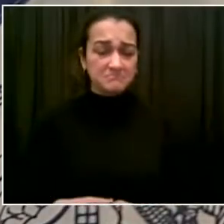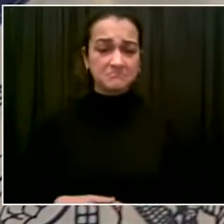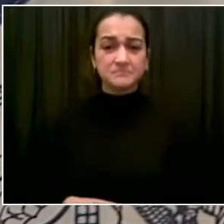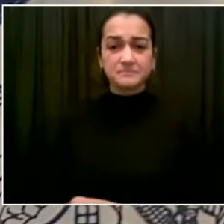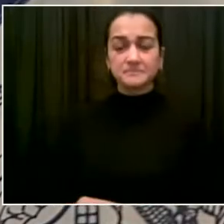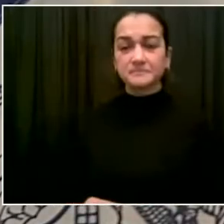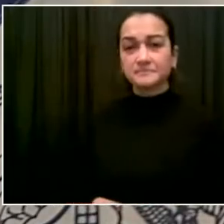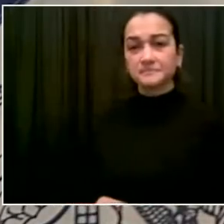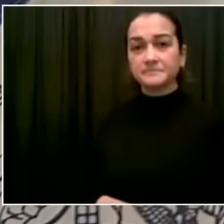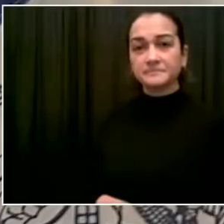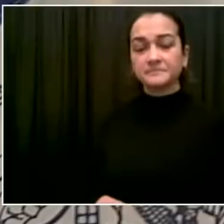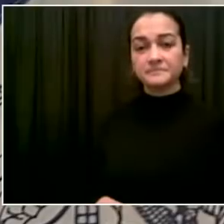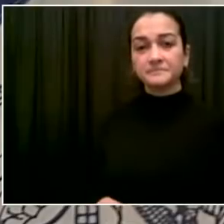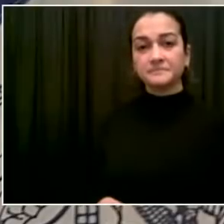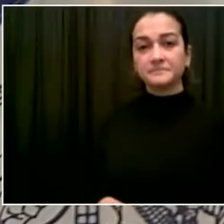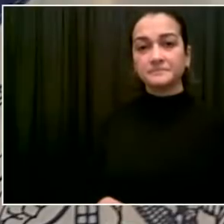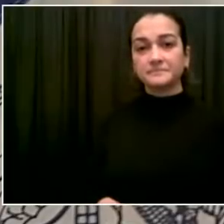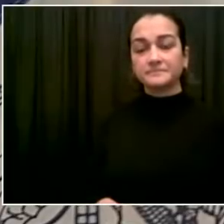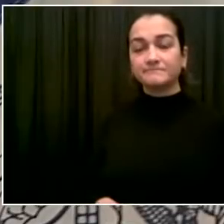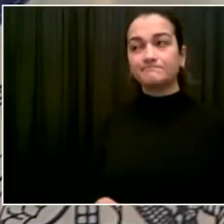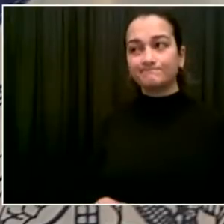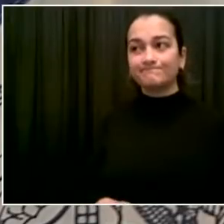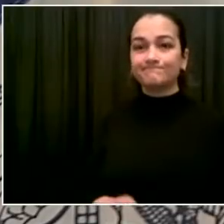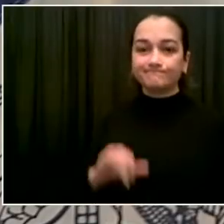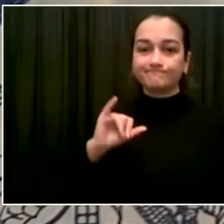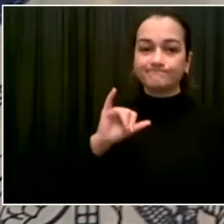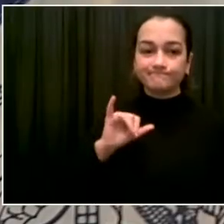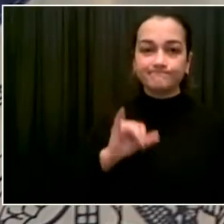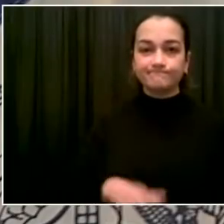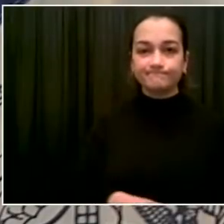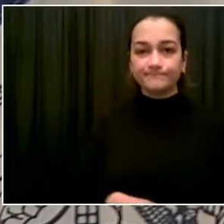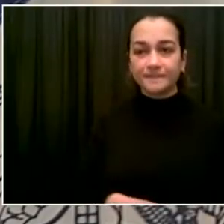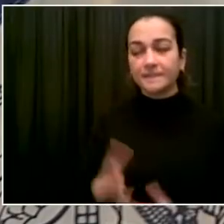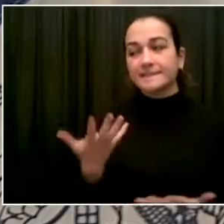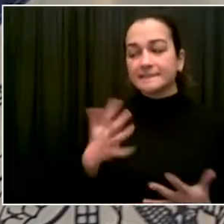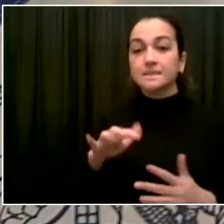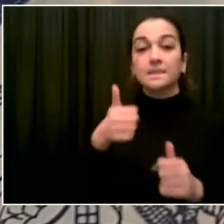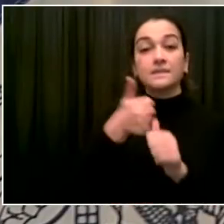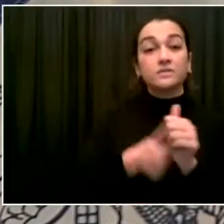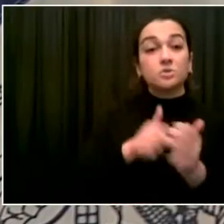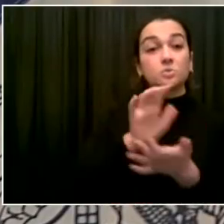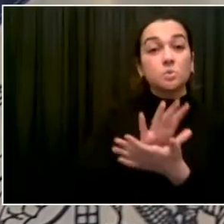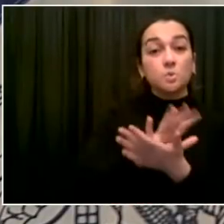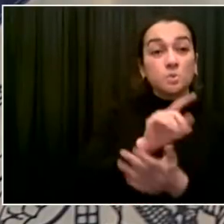TIME ? CLAERLY OUR